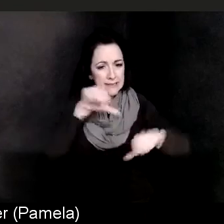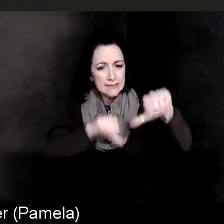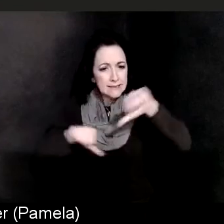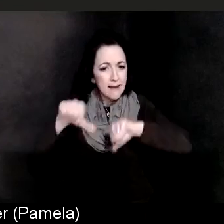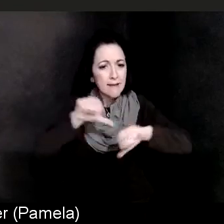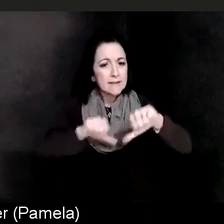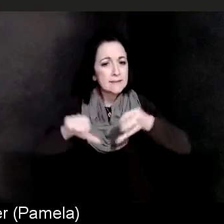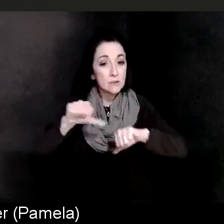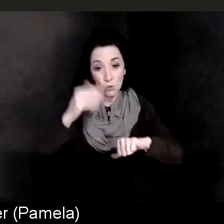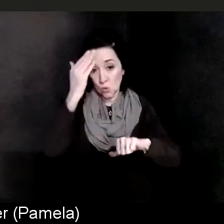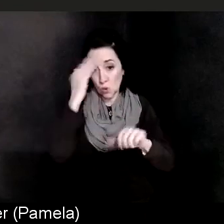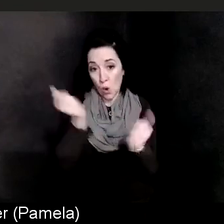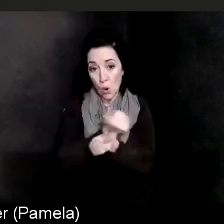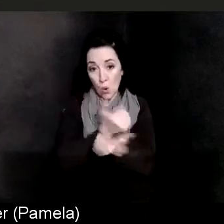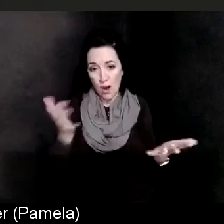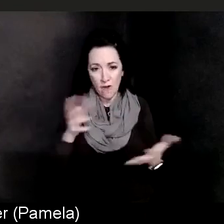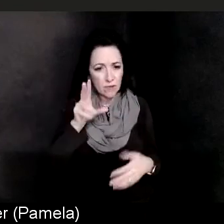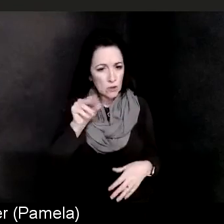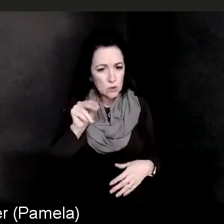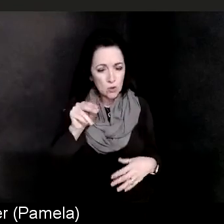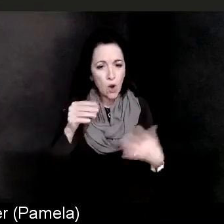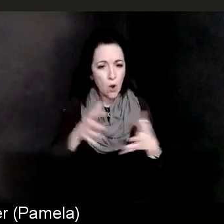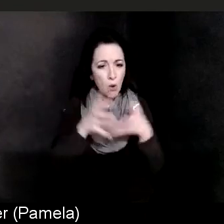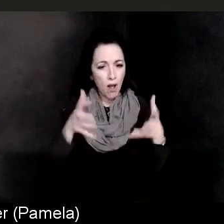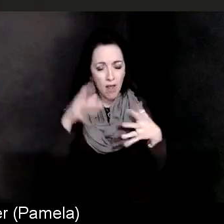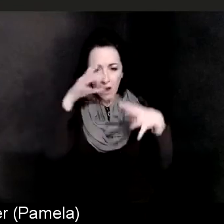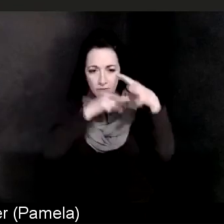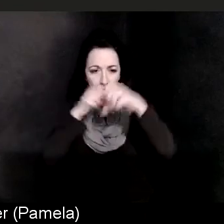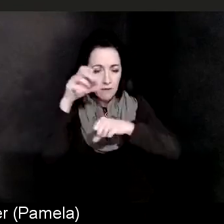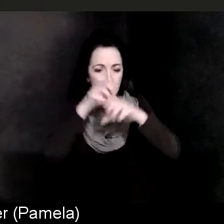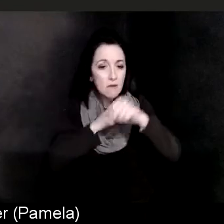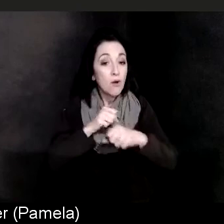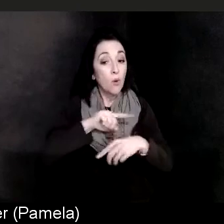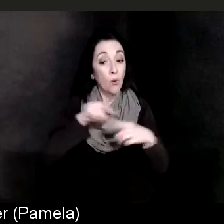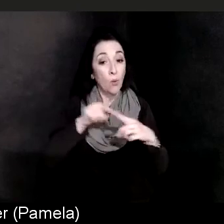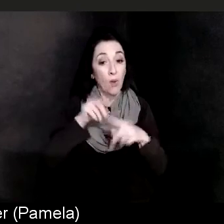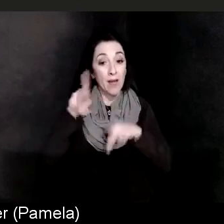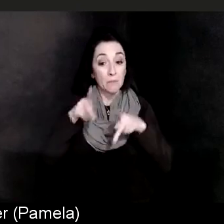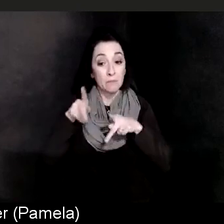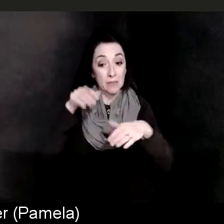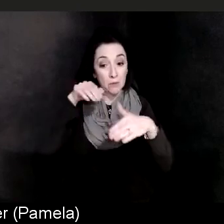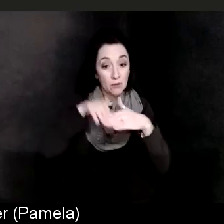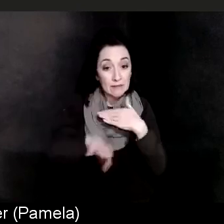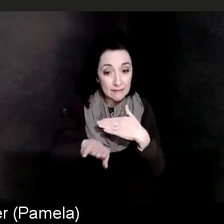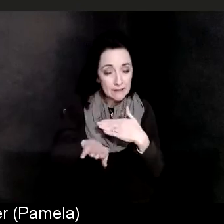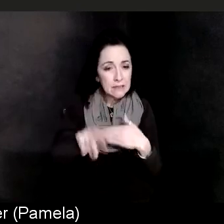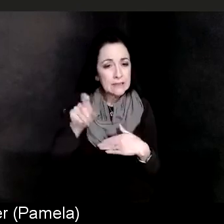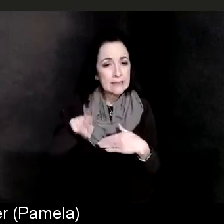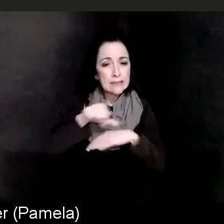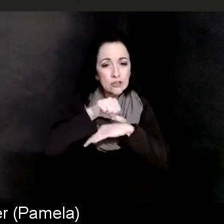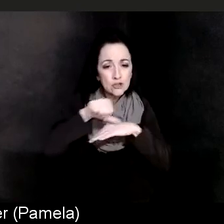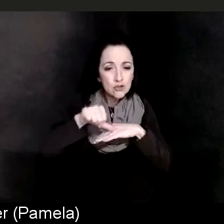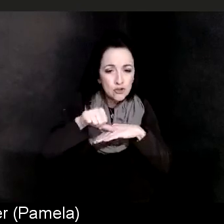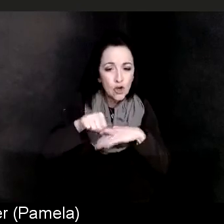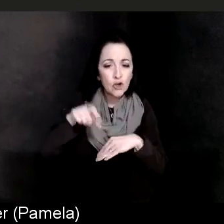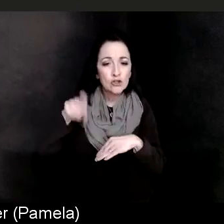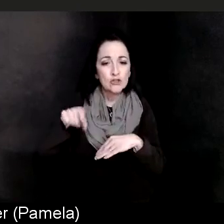You know, every time a patient comes in and gets a surgery or get some kind of treatment, every time they come into our emergency room,